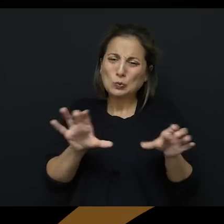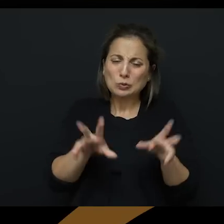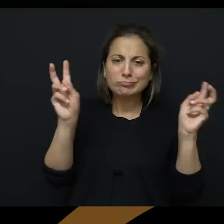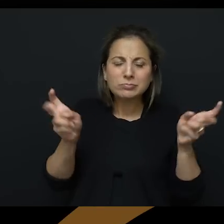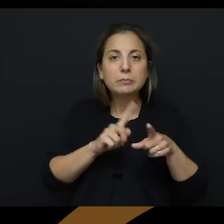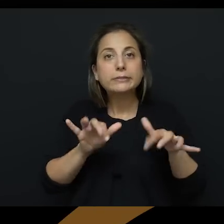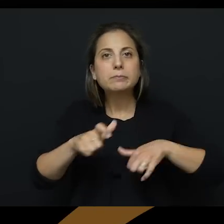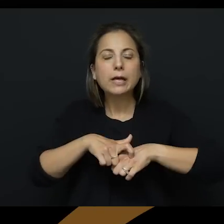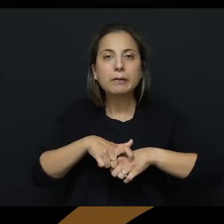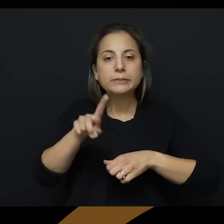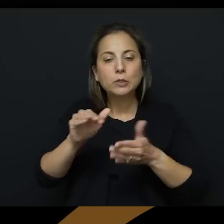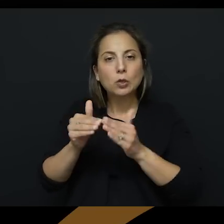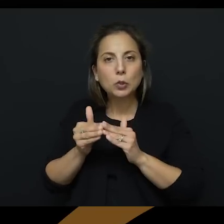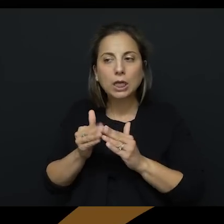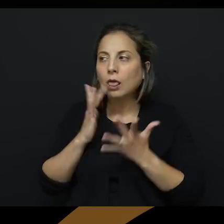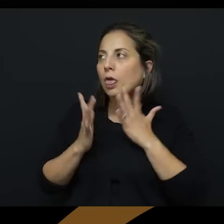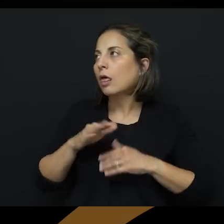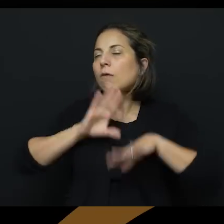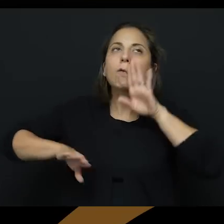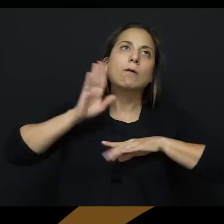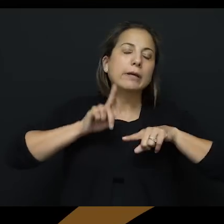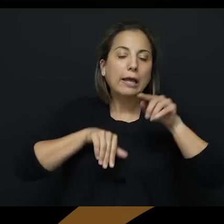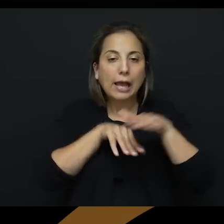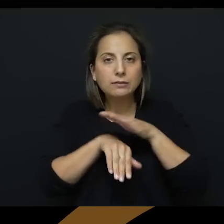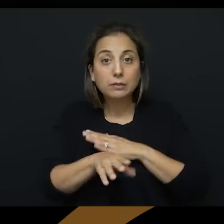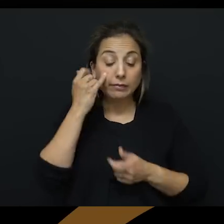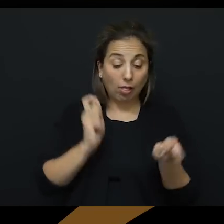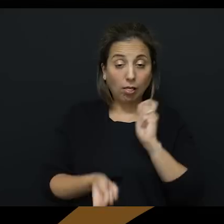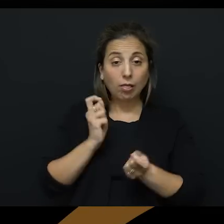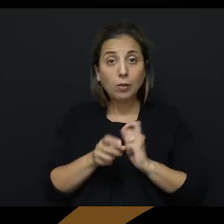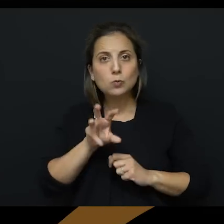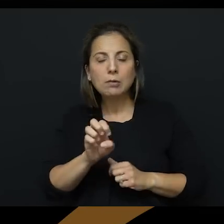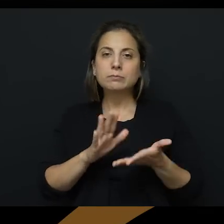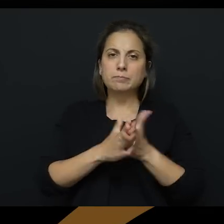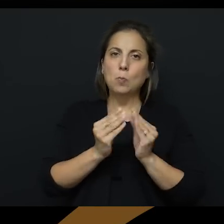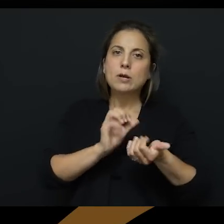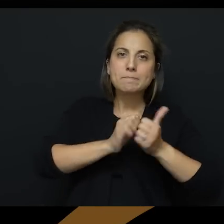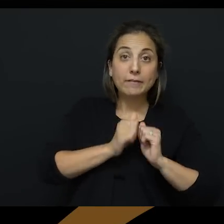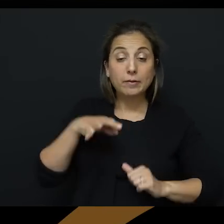the disability community is a largely underserved and growing market. And making adjustments to the web experience may serve